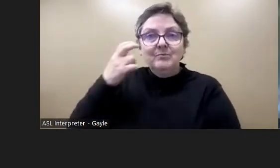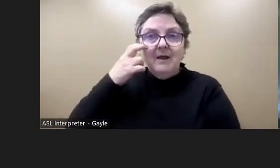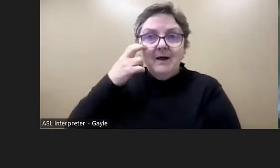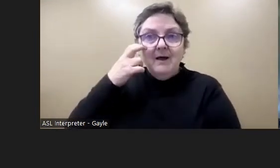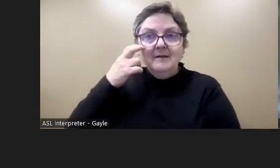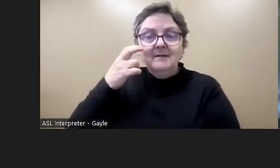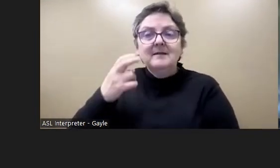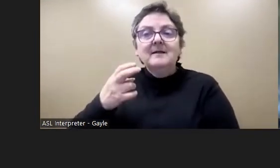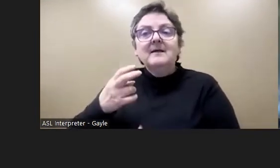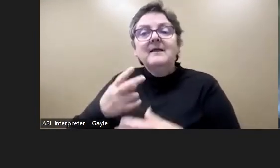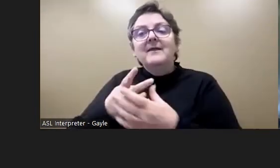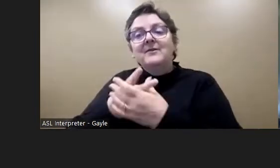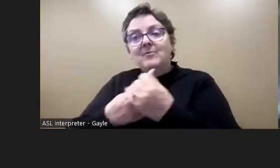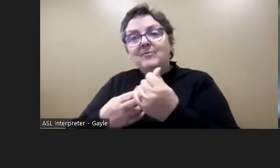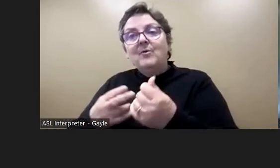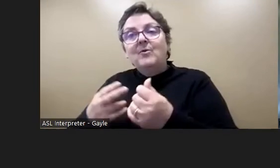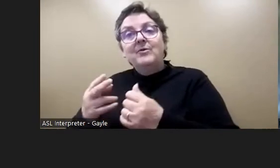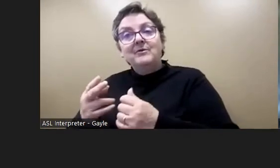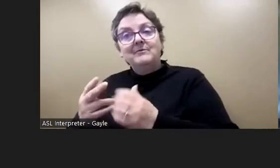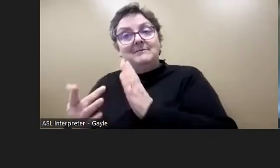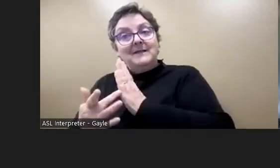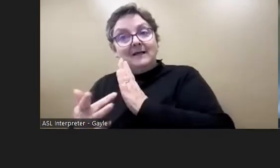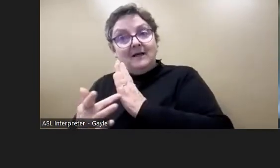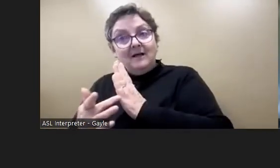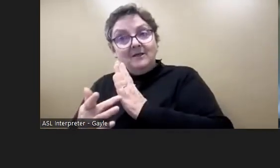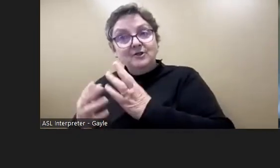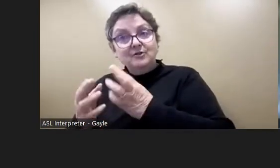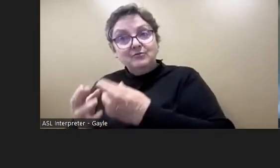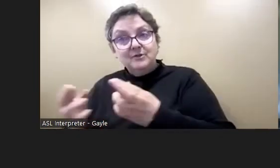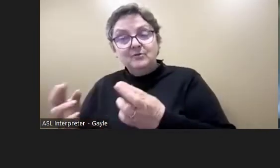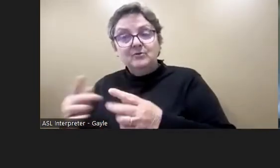and manual resources to do that. Benetech does a lot on the technology front,